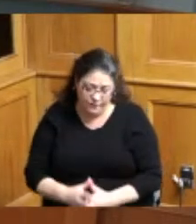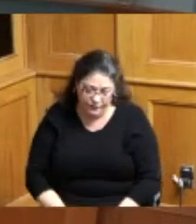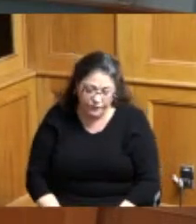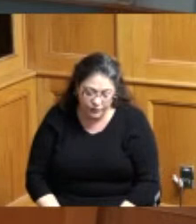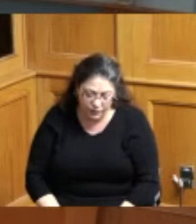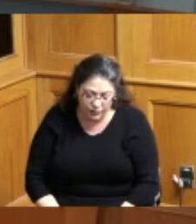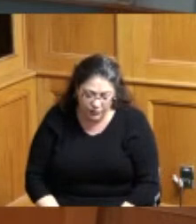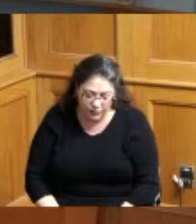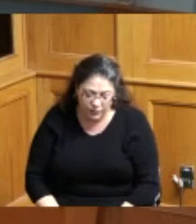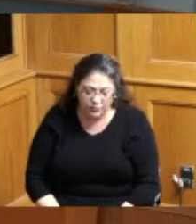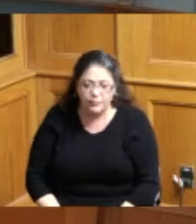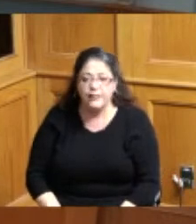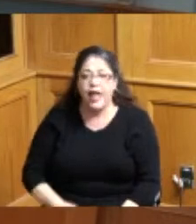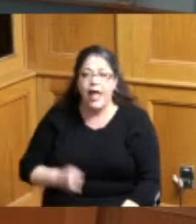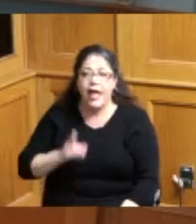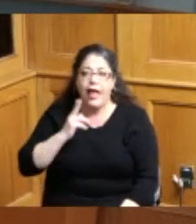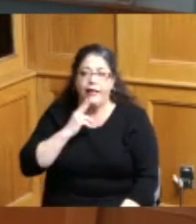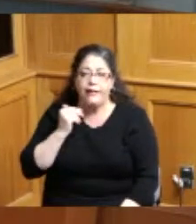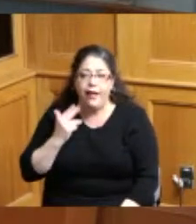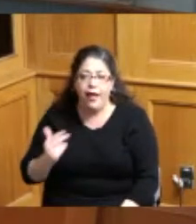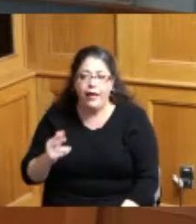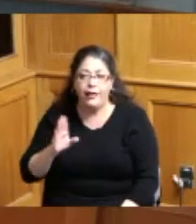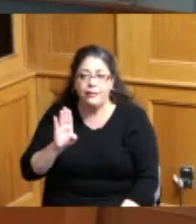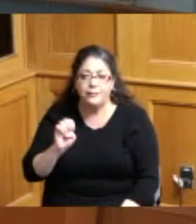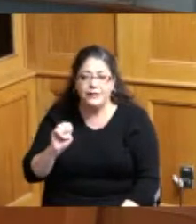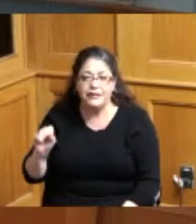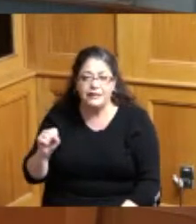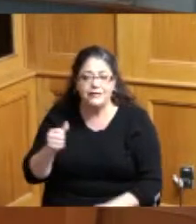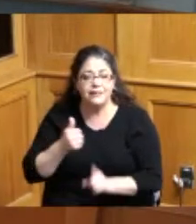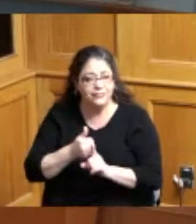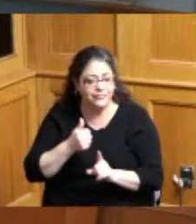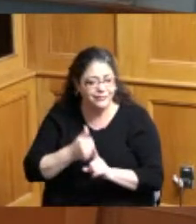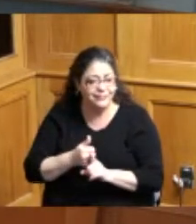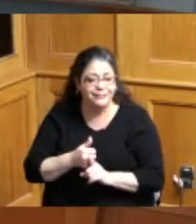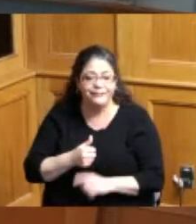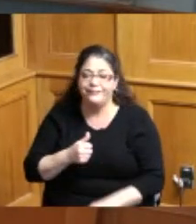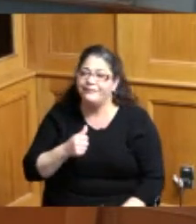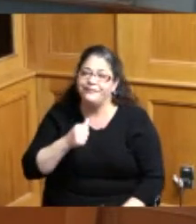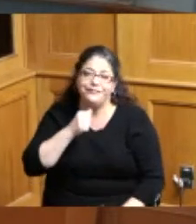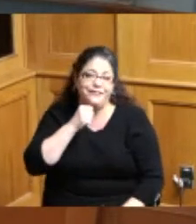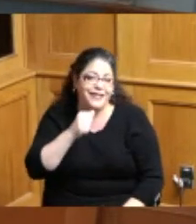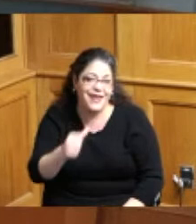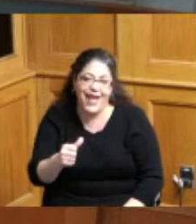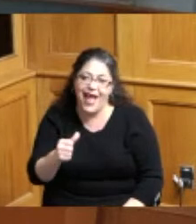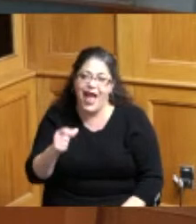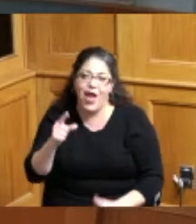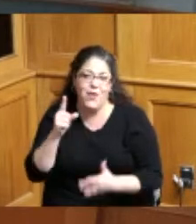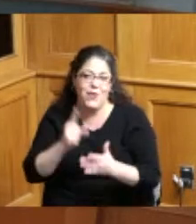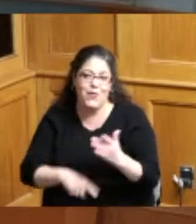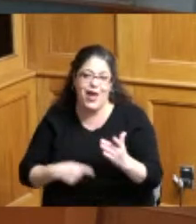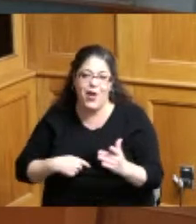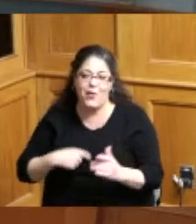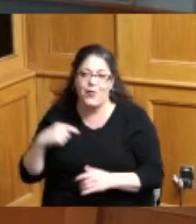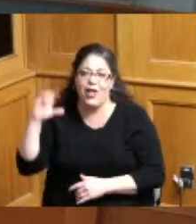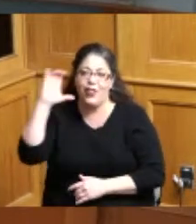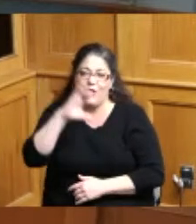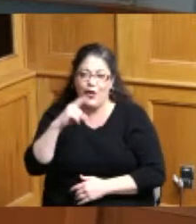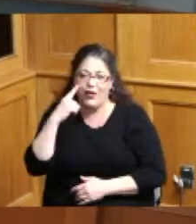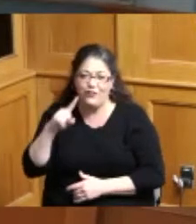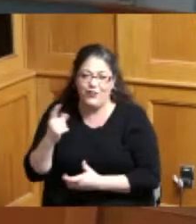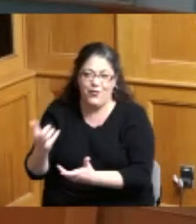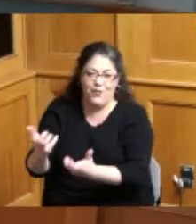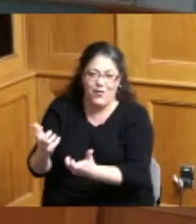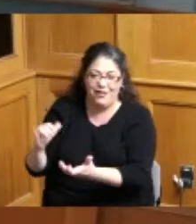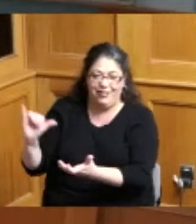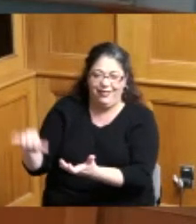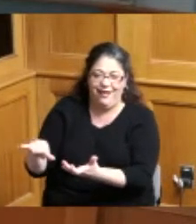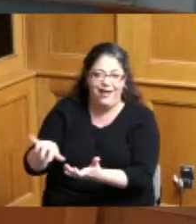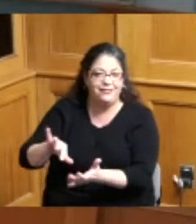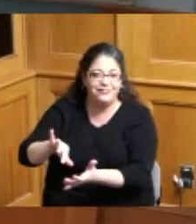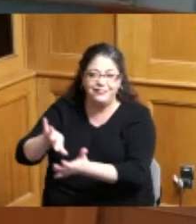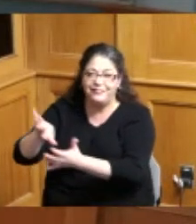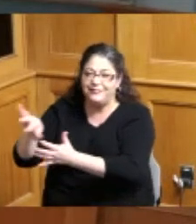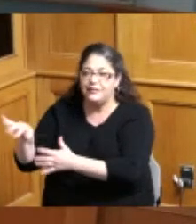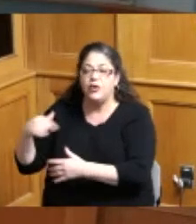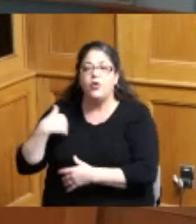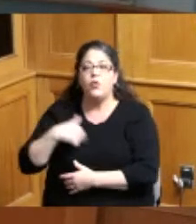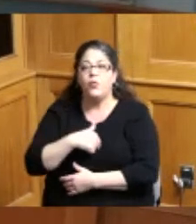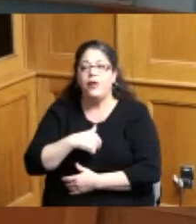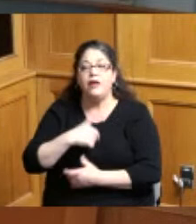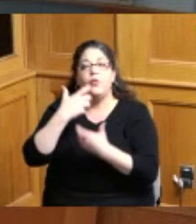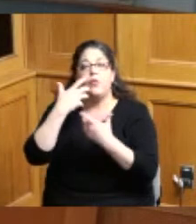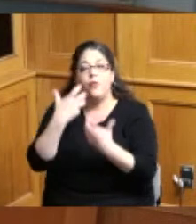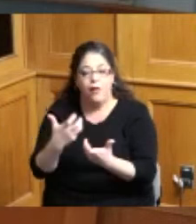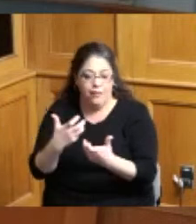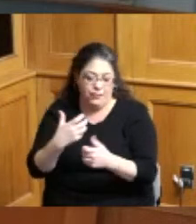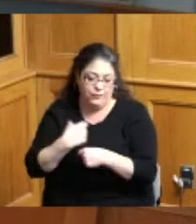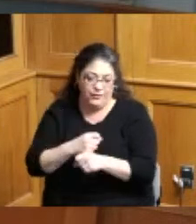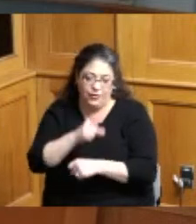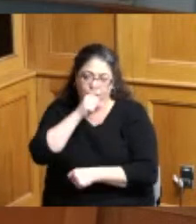honeybees are isn't the thing we're looking for we're just making sure that our road is safe